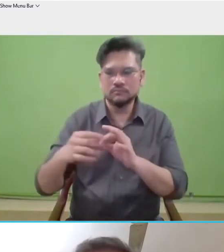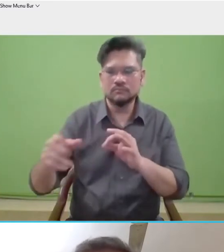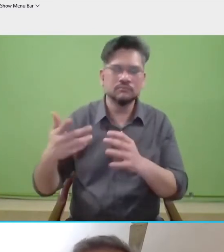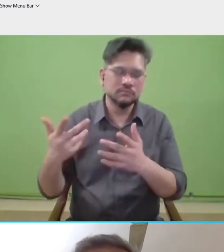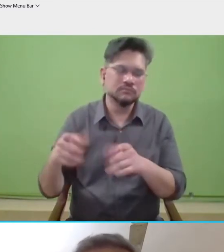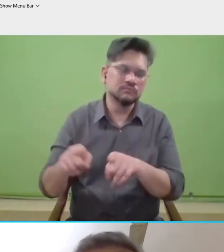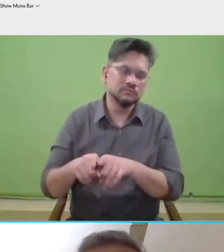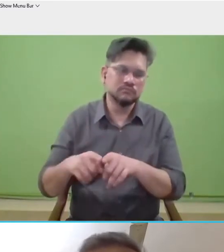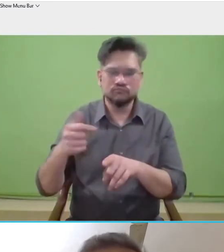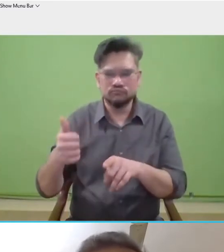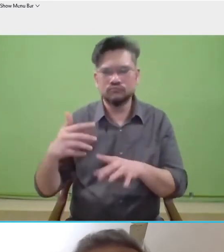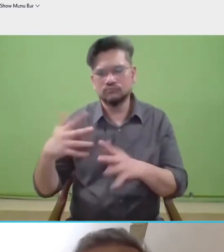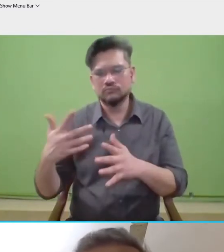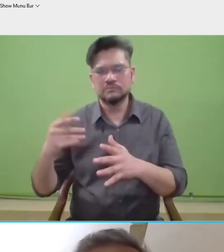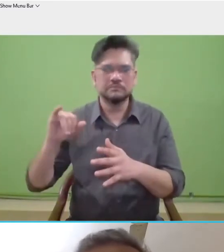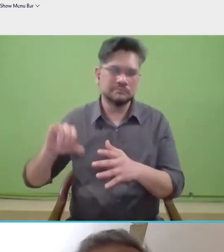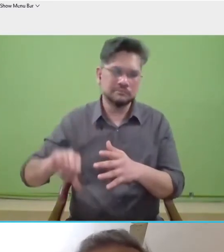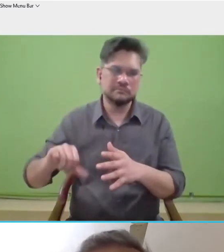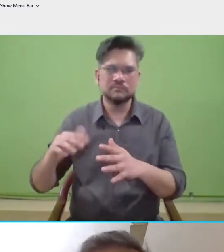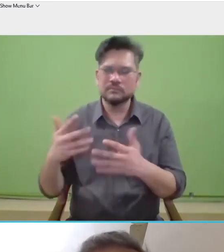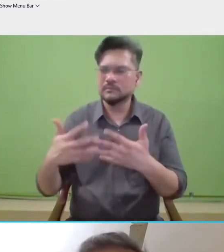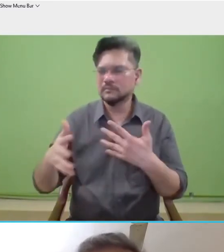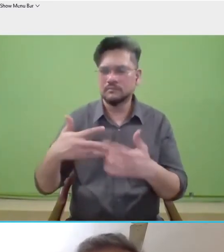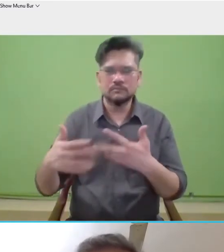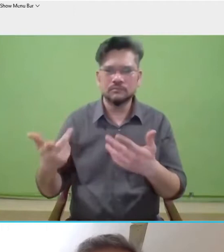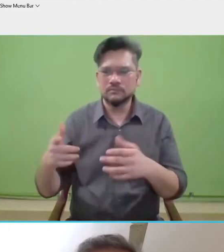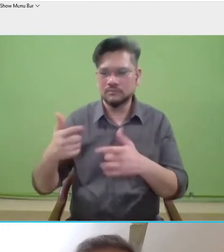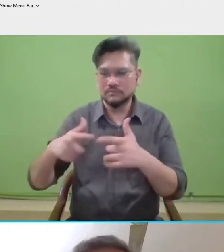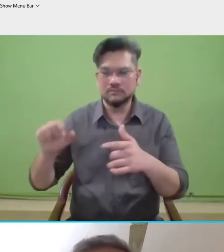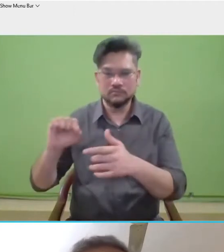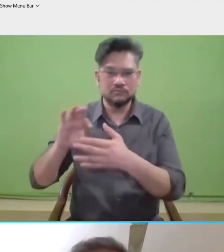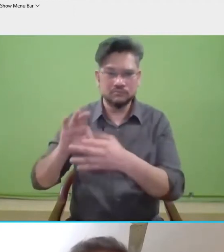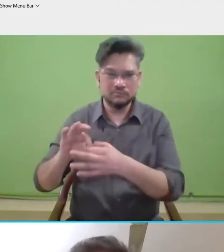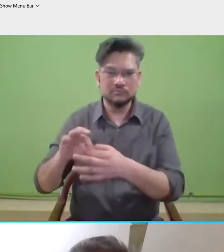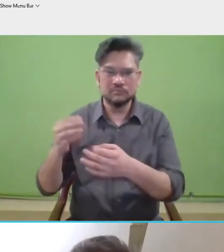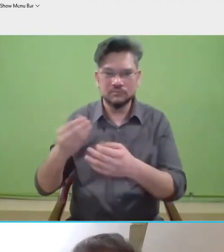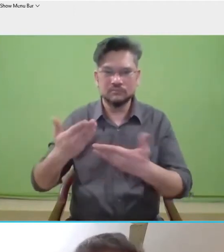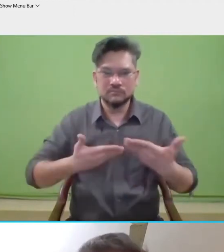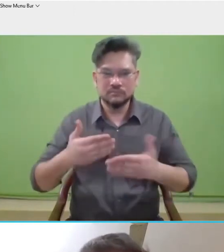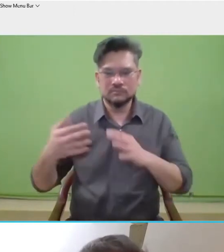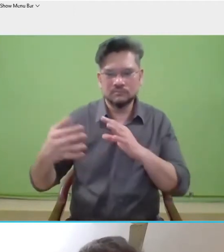which comes through language dominantly okay there are certain things which are not through language